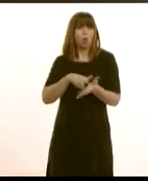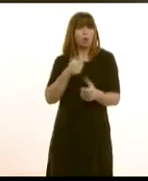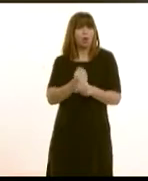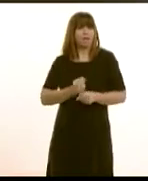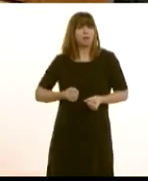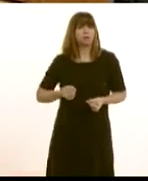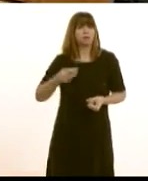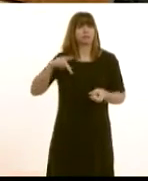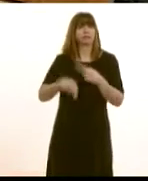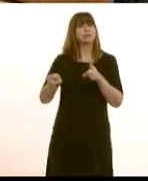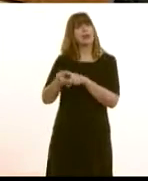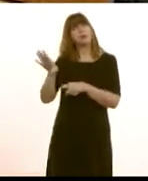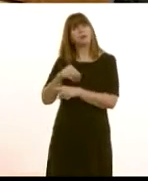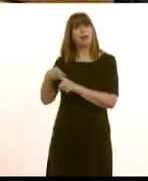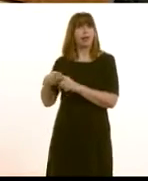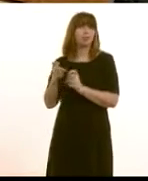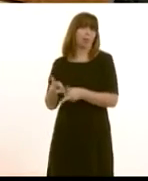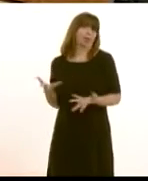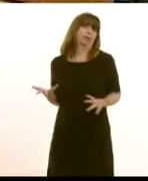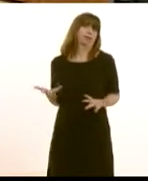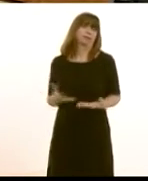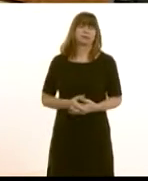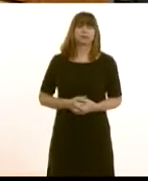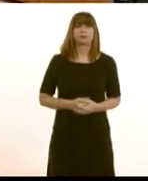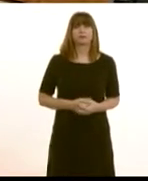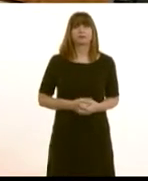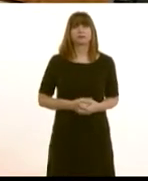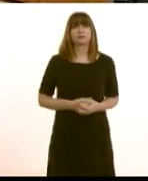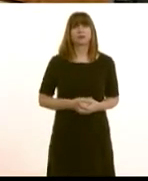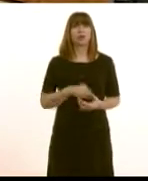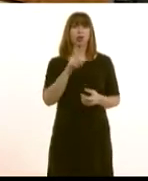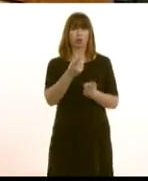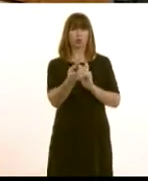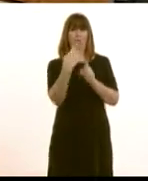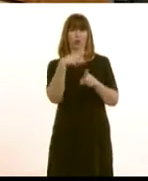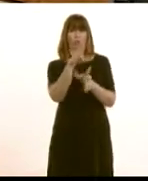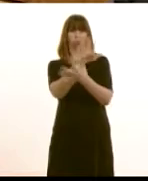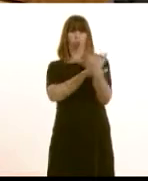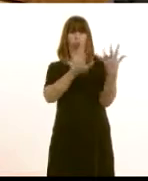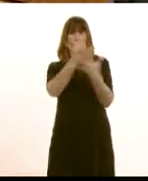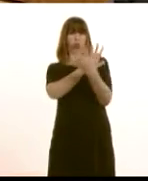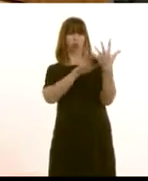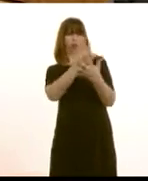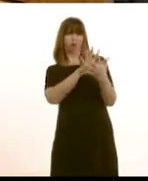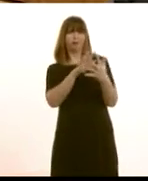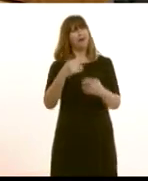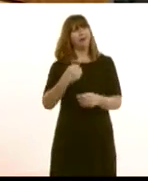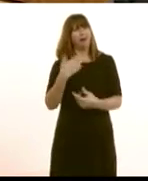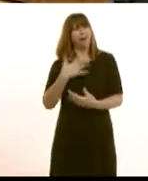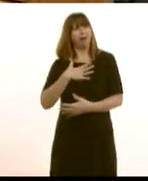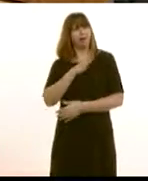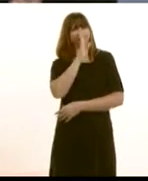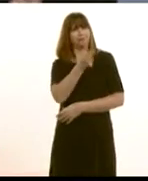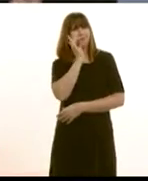happened in England. Andrew R.T. Davies: First Minister, your answer was about as clear as mud. I think itís quite a legitimate question to askówhether you